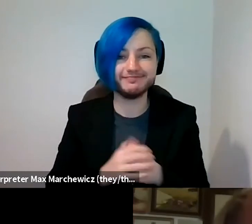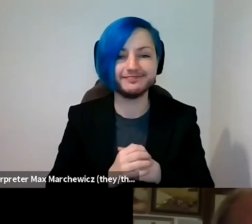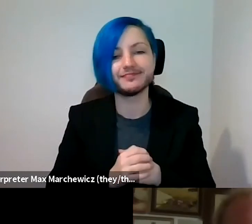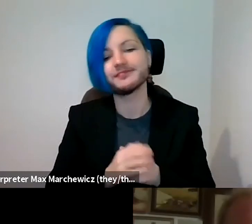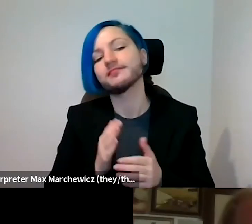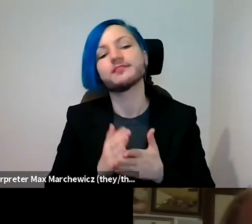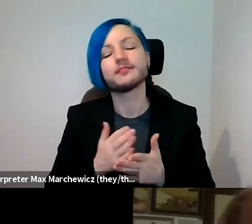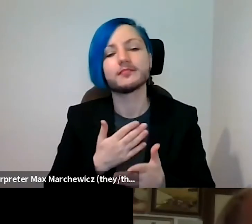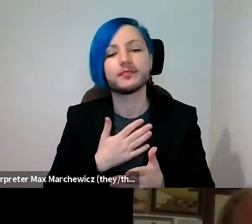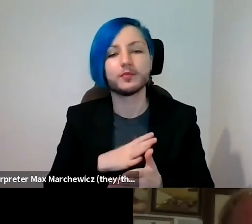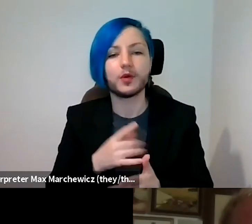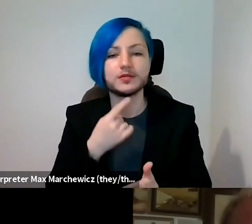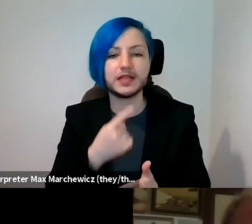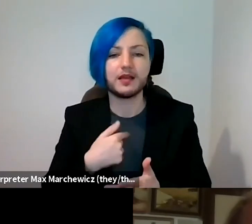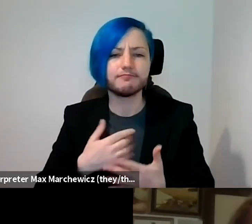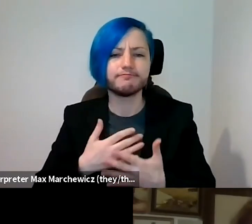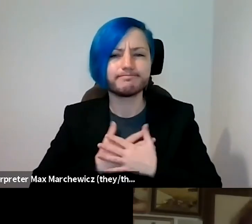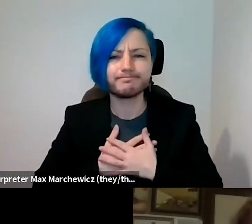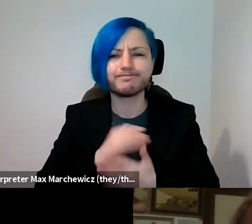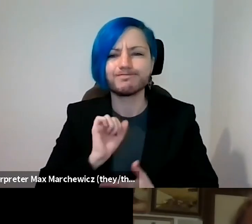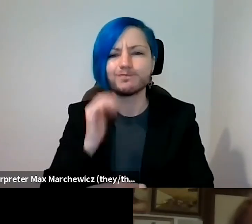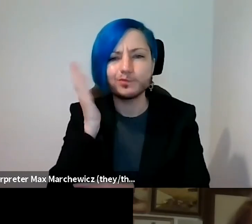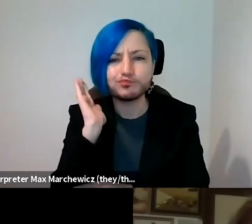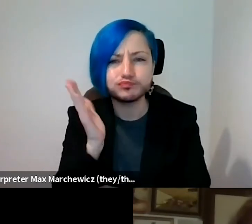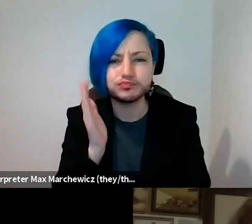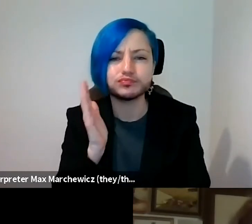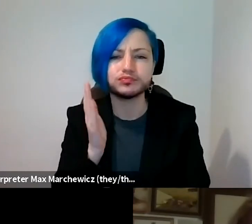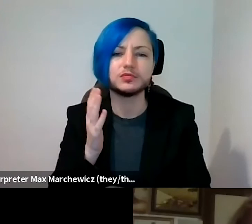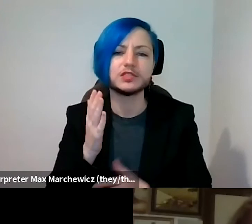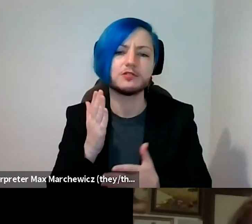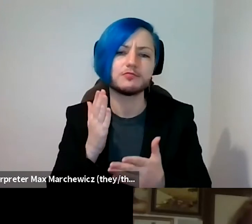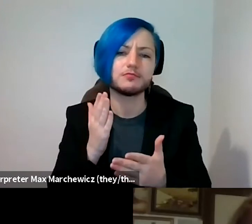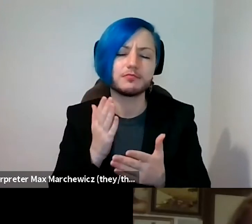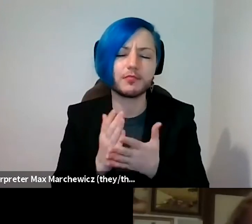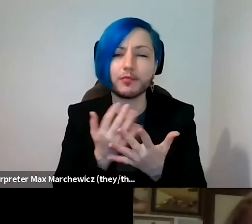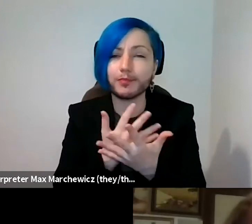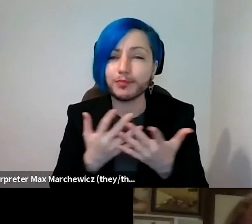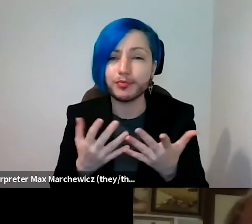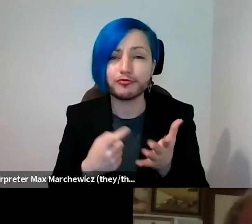how it just loved how your presentation was peppered with so many references to literature,